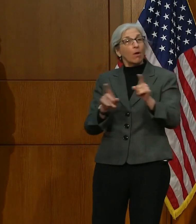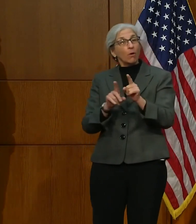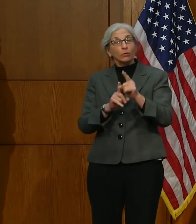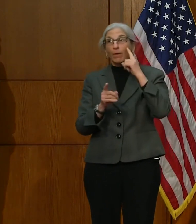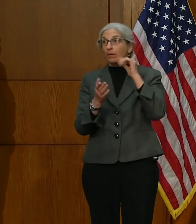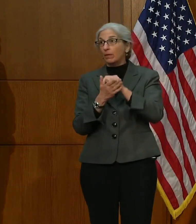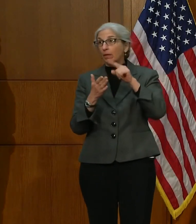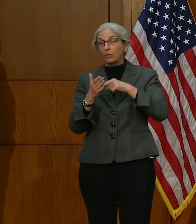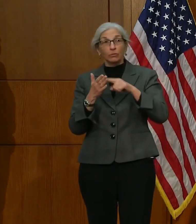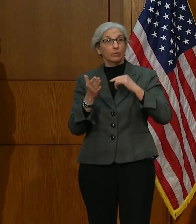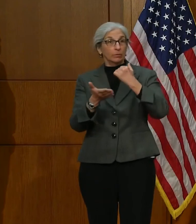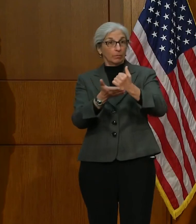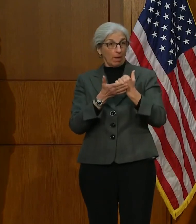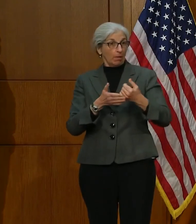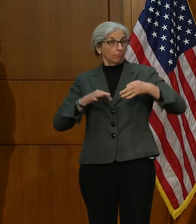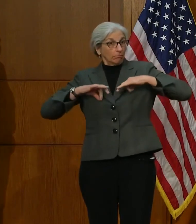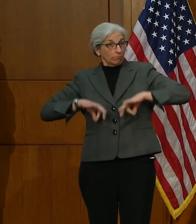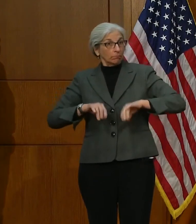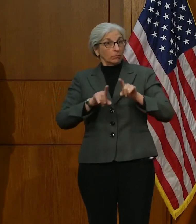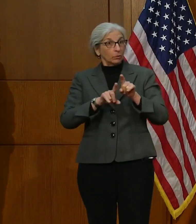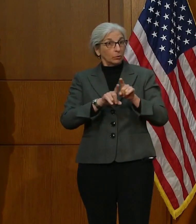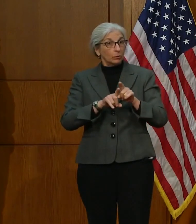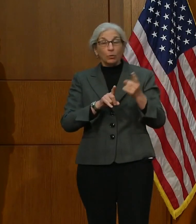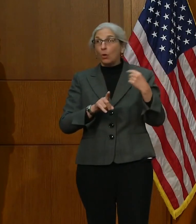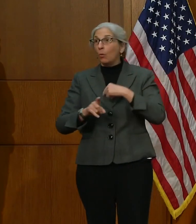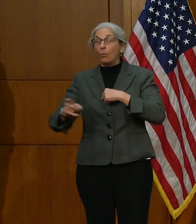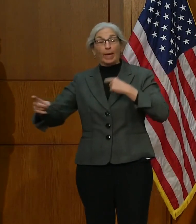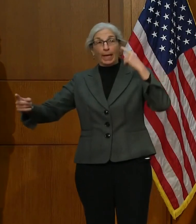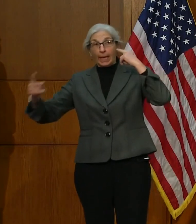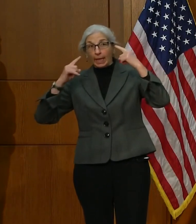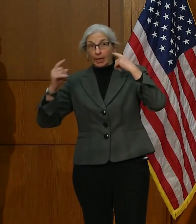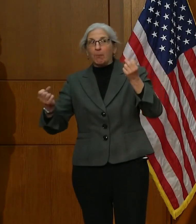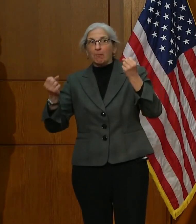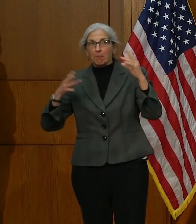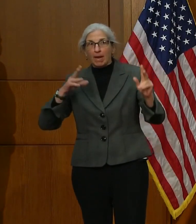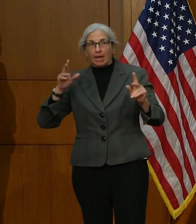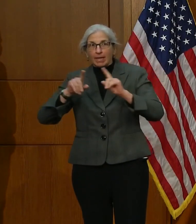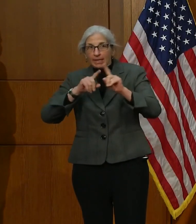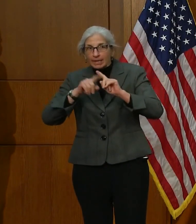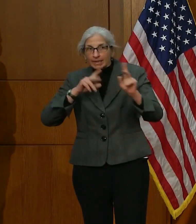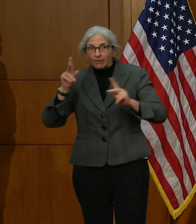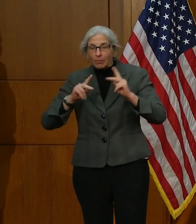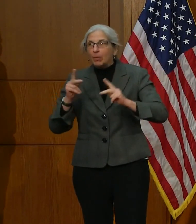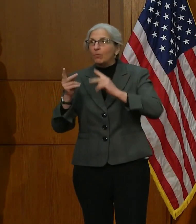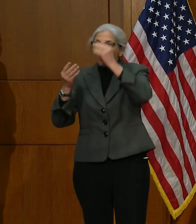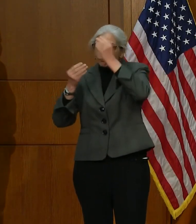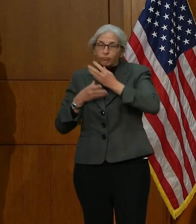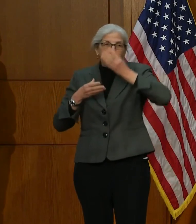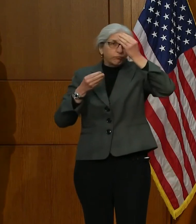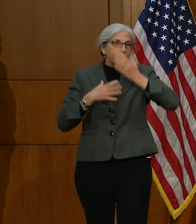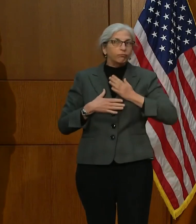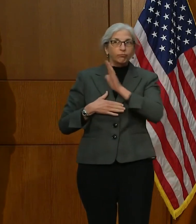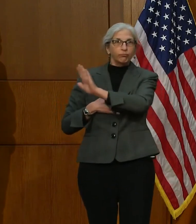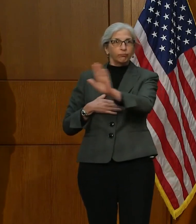CRITICISM IS FAIR. I ALSO THINK THE CRITICISM IS HELPFUL. WE YOU KNOW, HEAR FROM A LOT OF